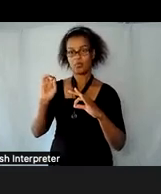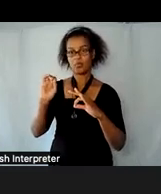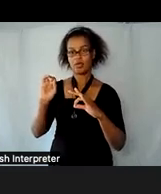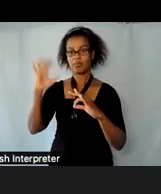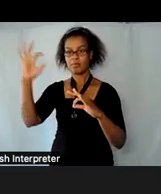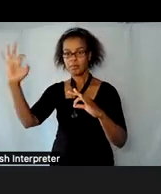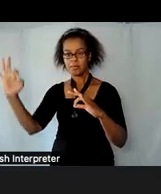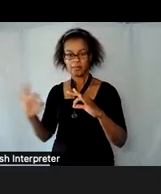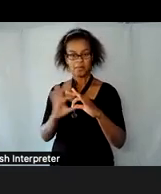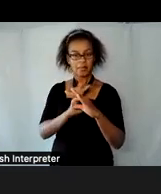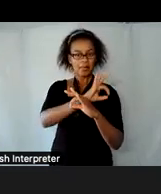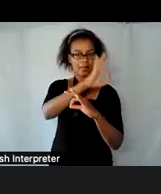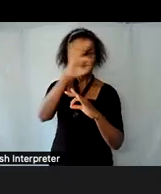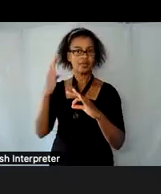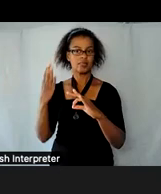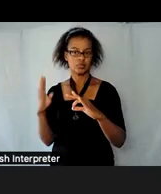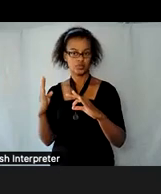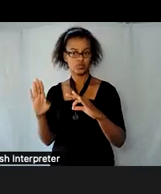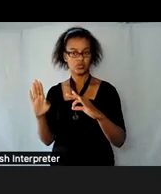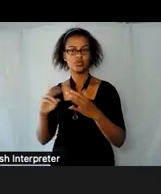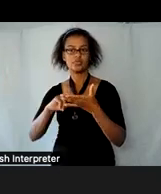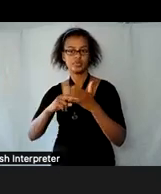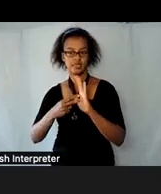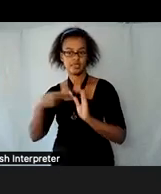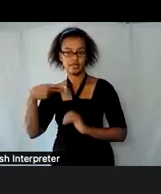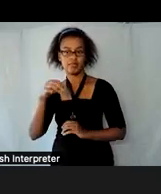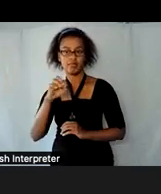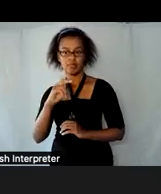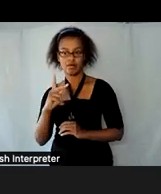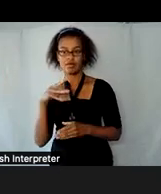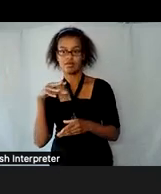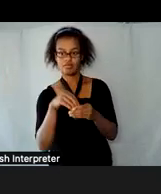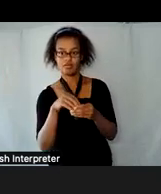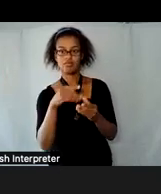And you can see how the geography is really, really widespread.